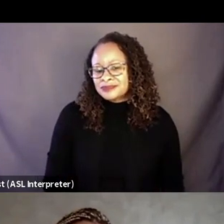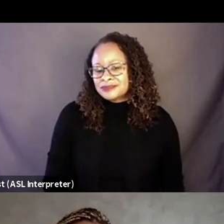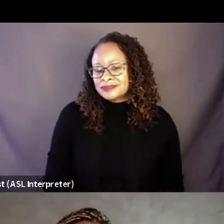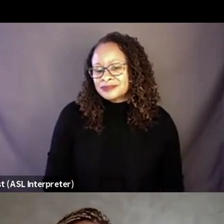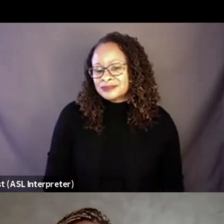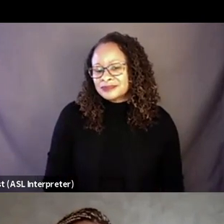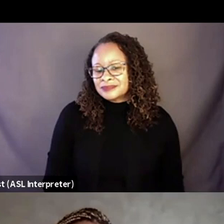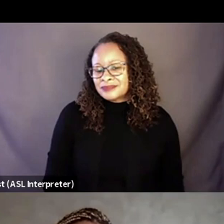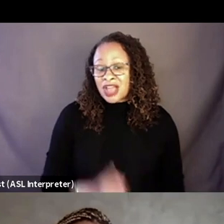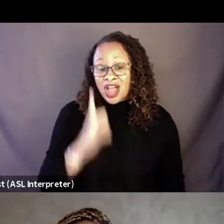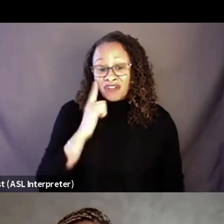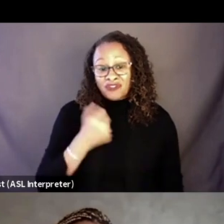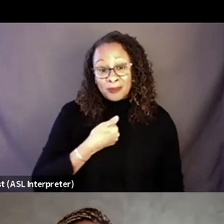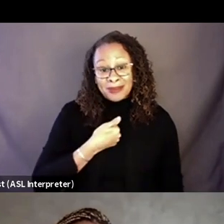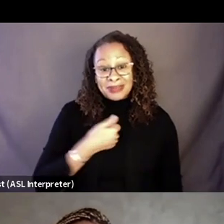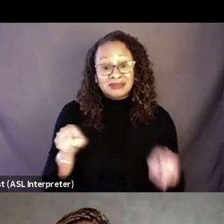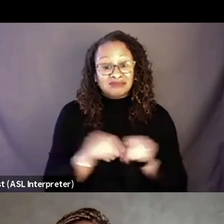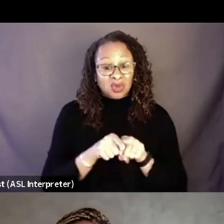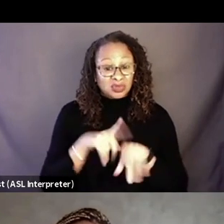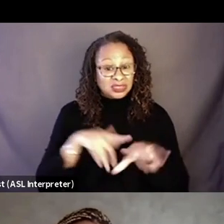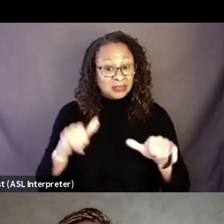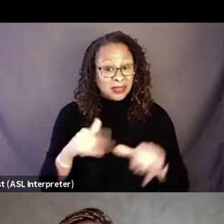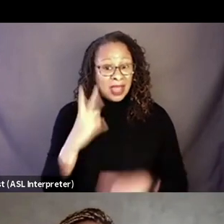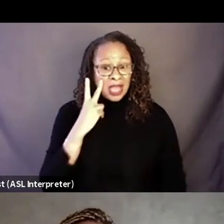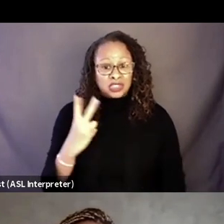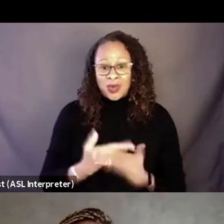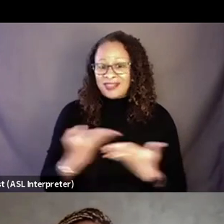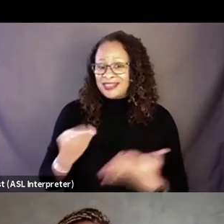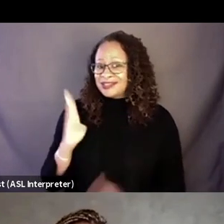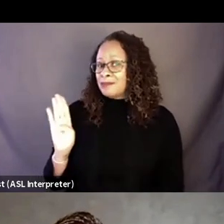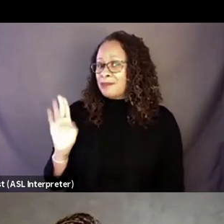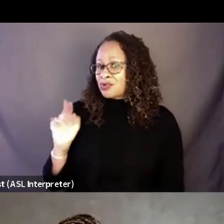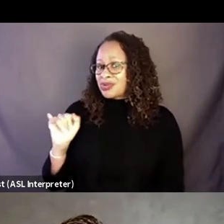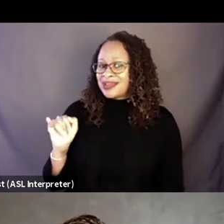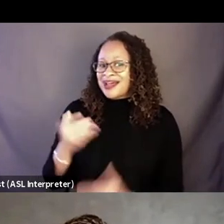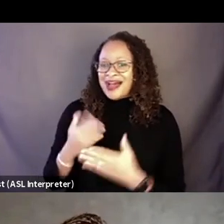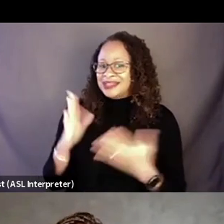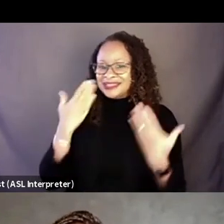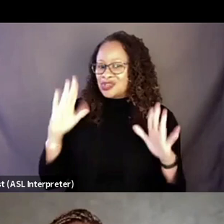I think for me, I also saw things about Boni that I didn't know, because like Soko said